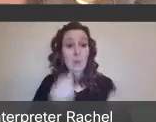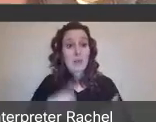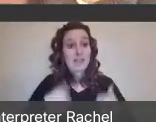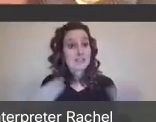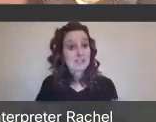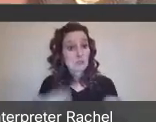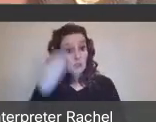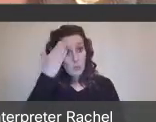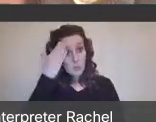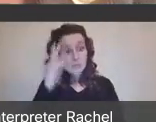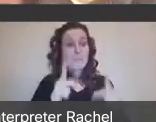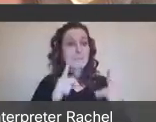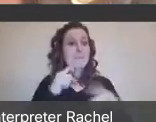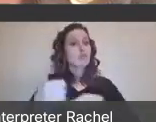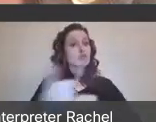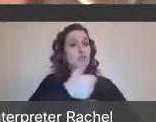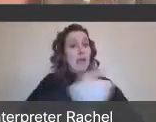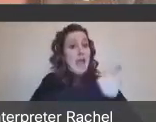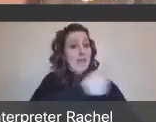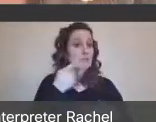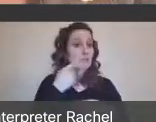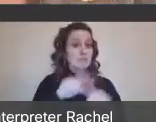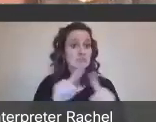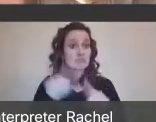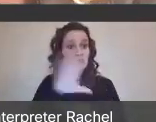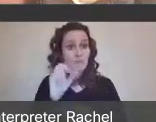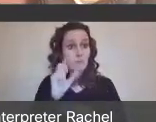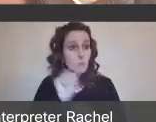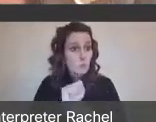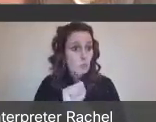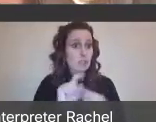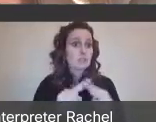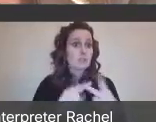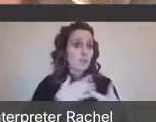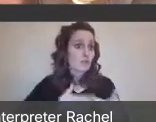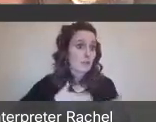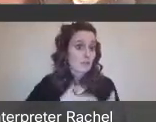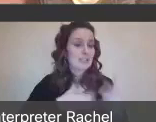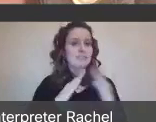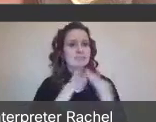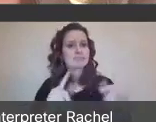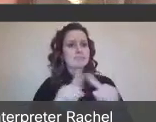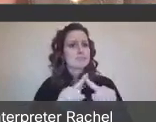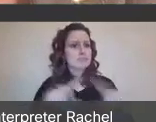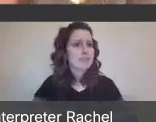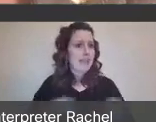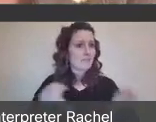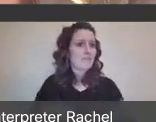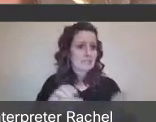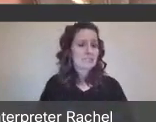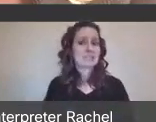between our counties for work, for recreation, and all sorts of activities and that we need to get